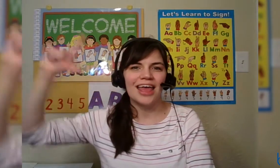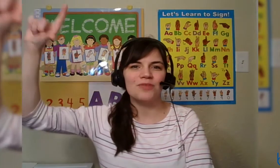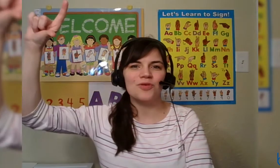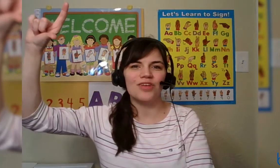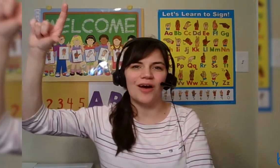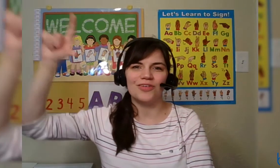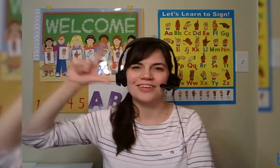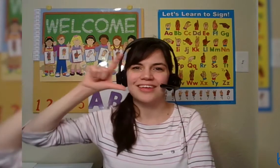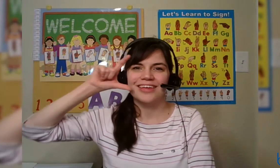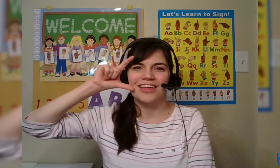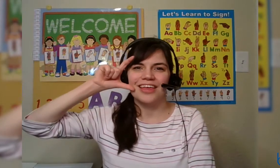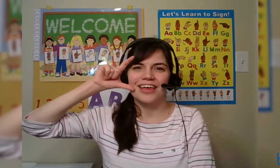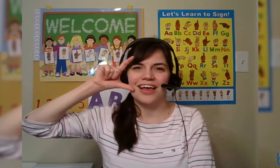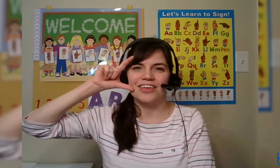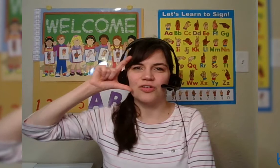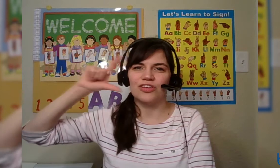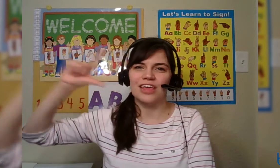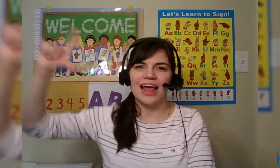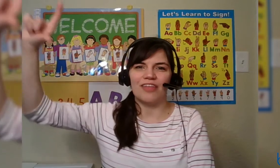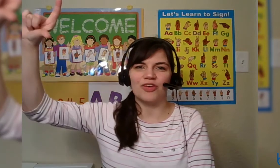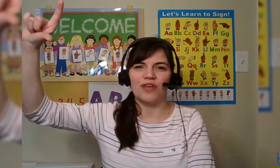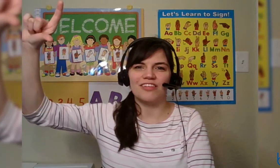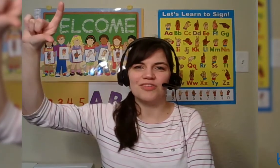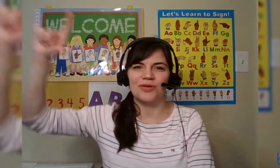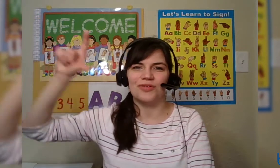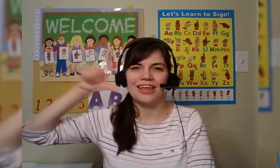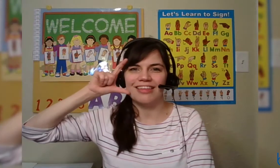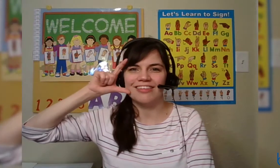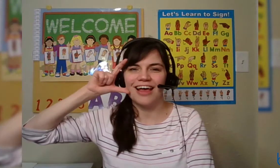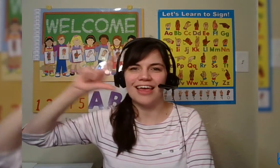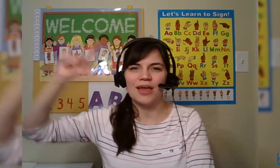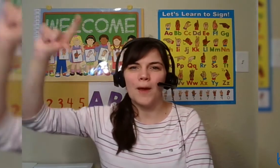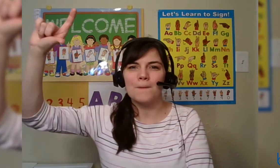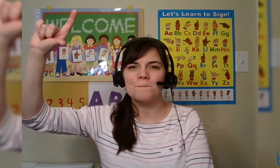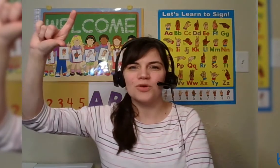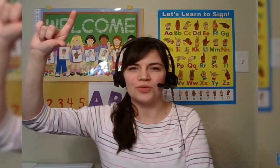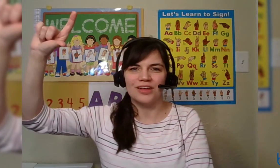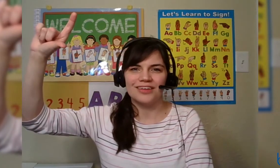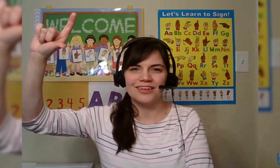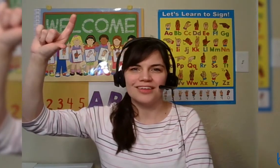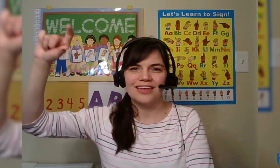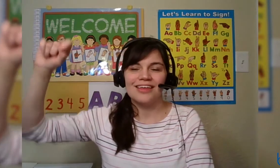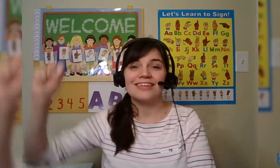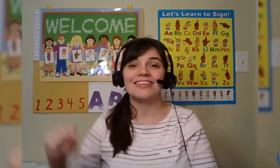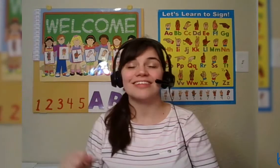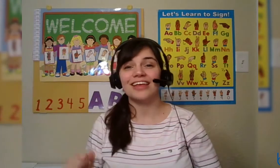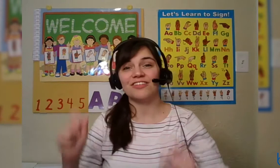move it out. You're looking at the crescent moon in the sky: moon. To sign